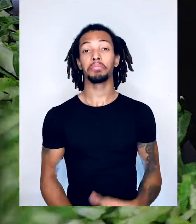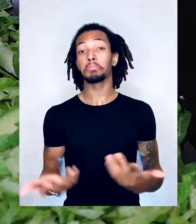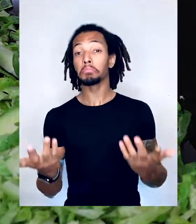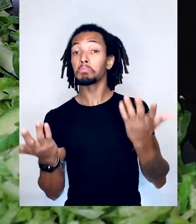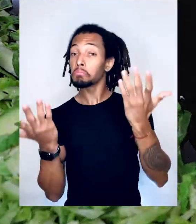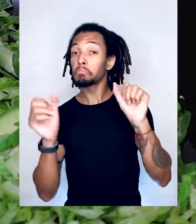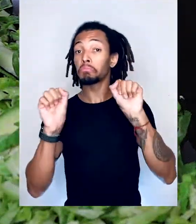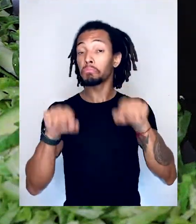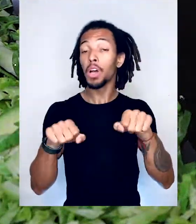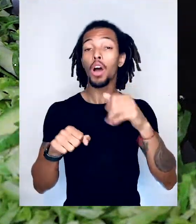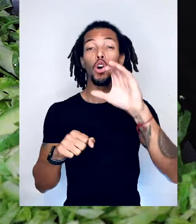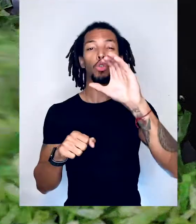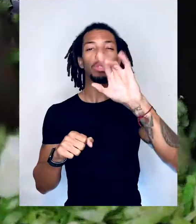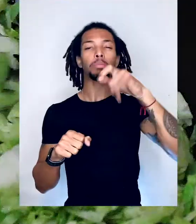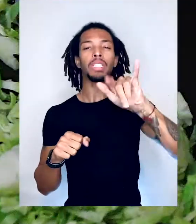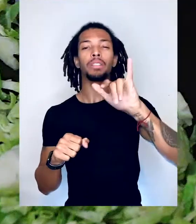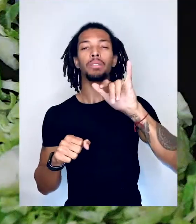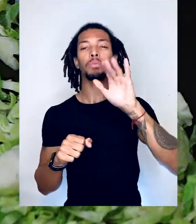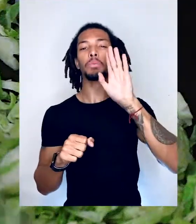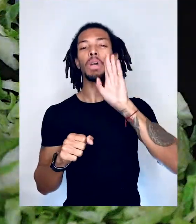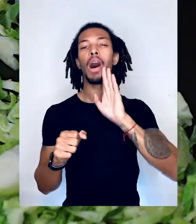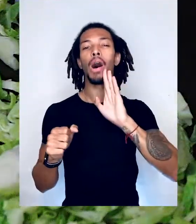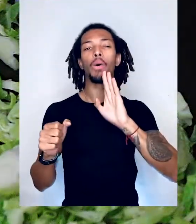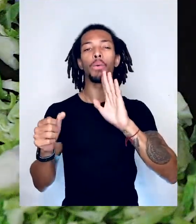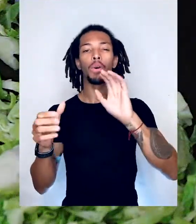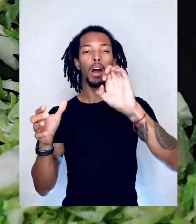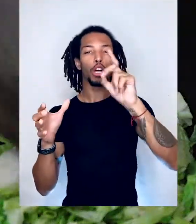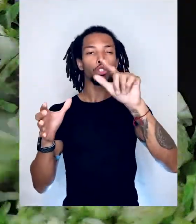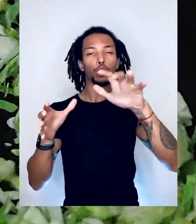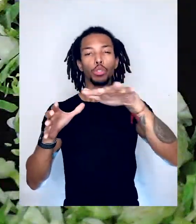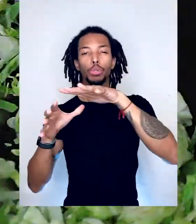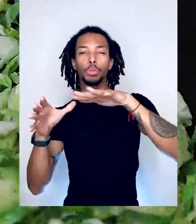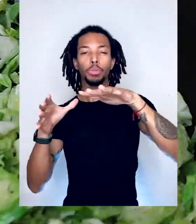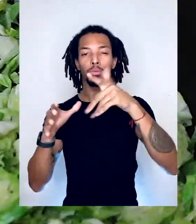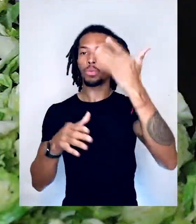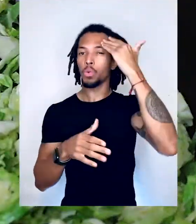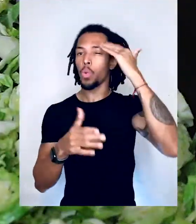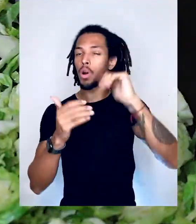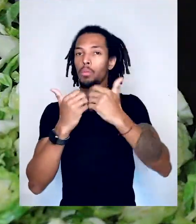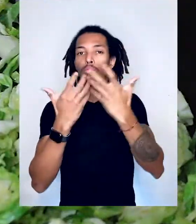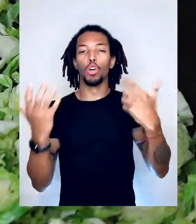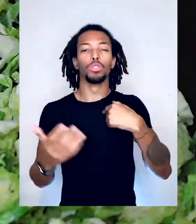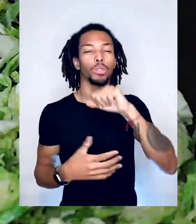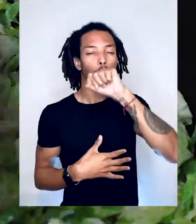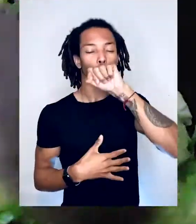And maybe get some nice crispy brown edges, because we know how much I like those.